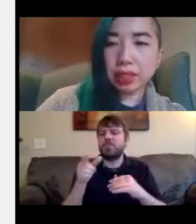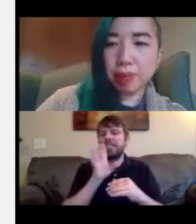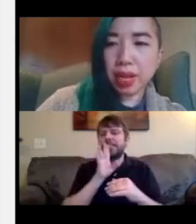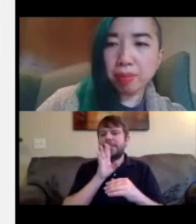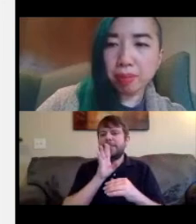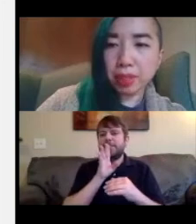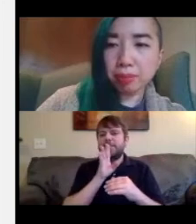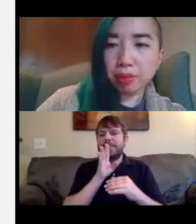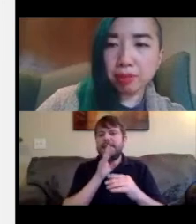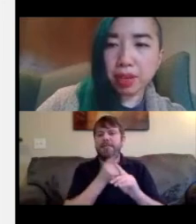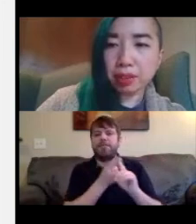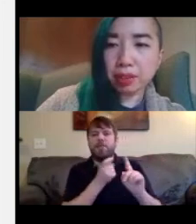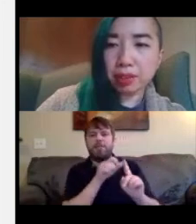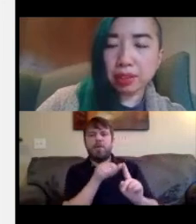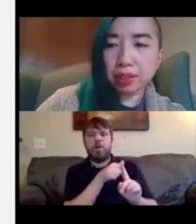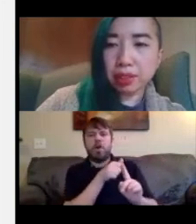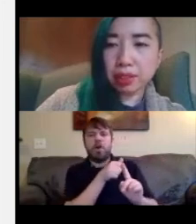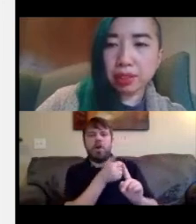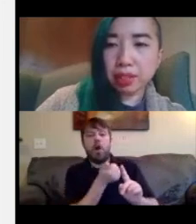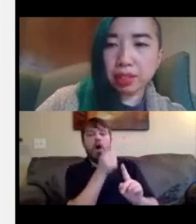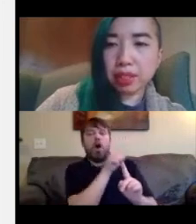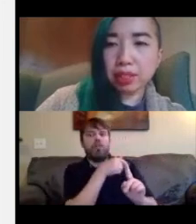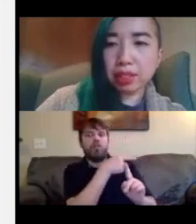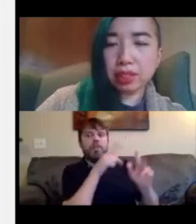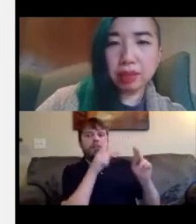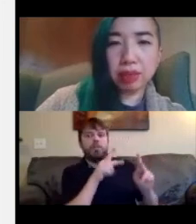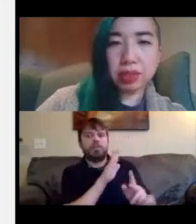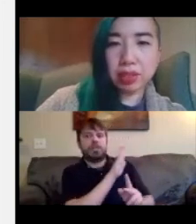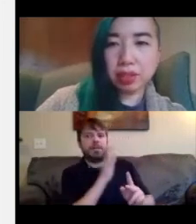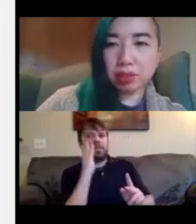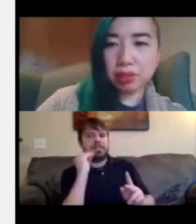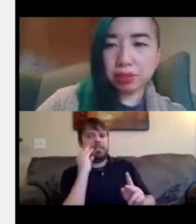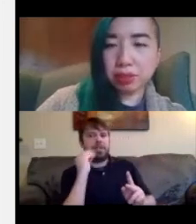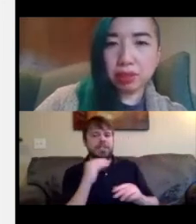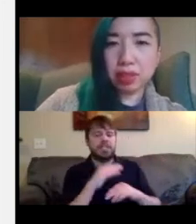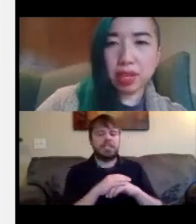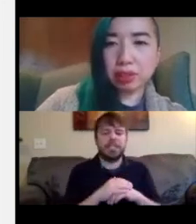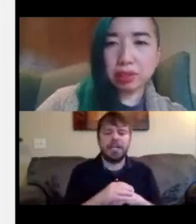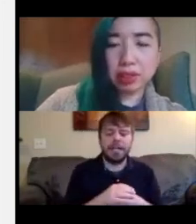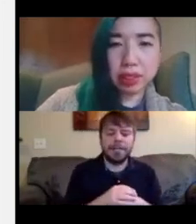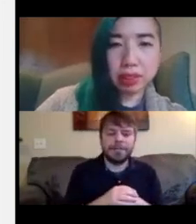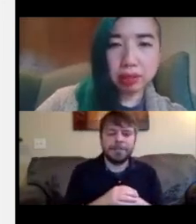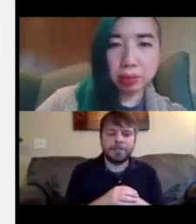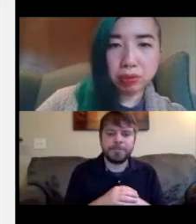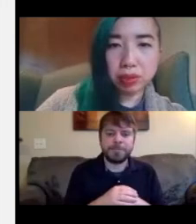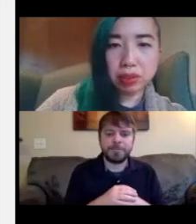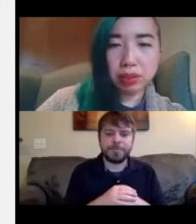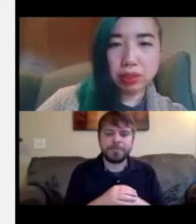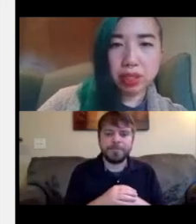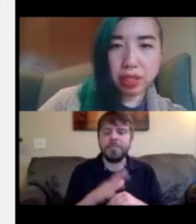"embodiment must be felt." And Tina says the first "you." Ok, so there's a sense of removal here.